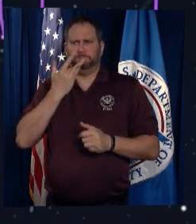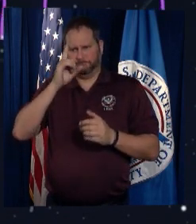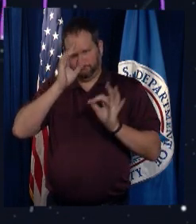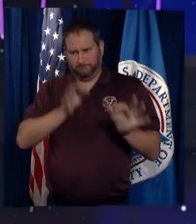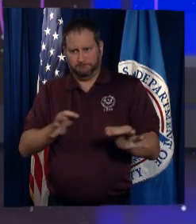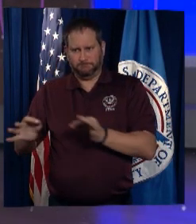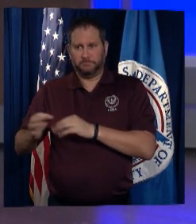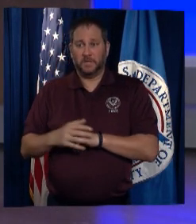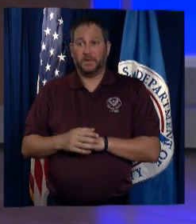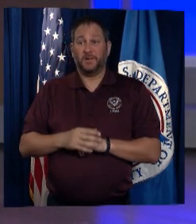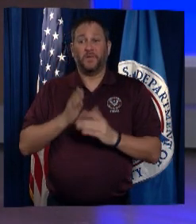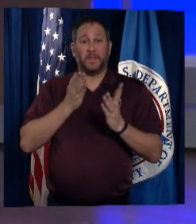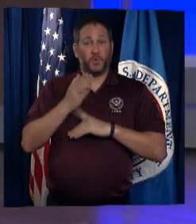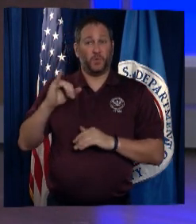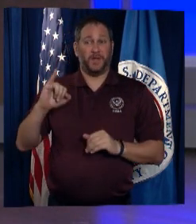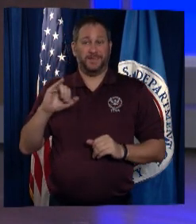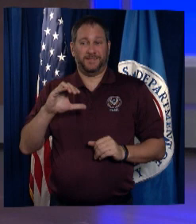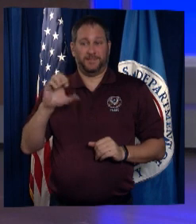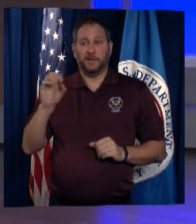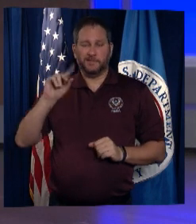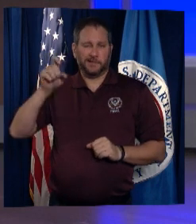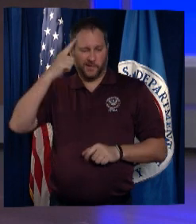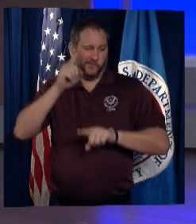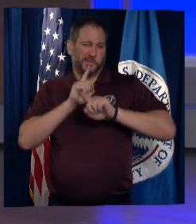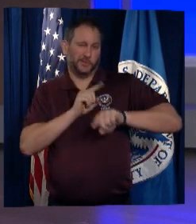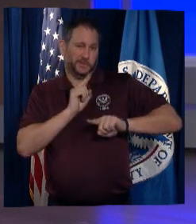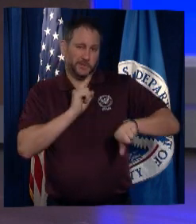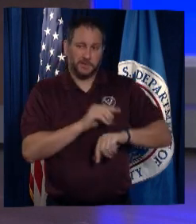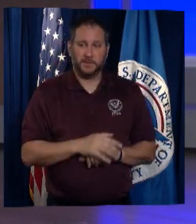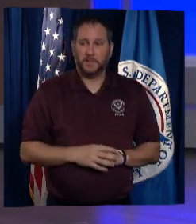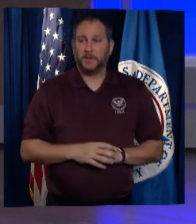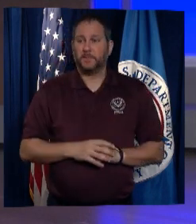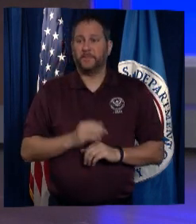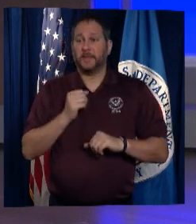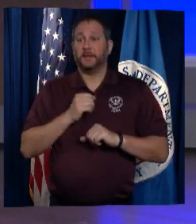and donations management. First it's called volunteer management, not